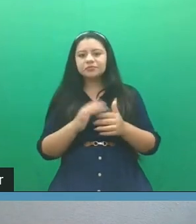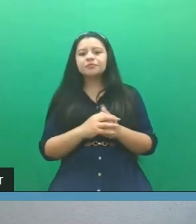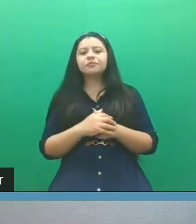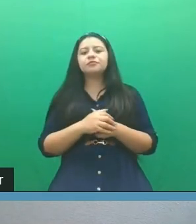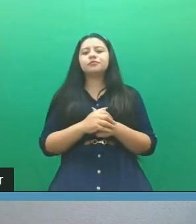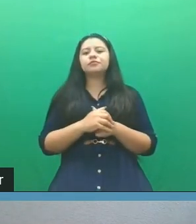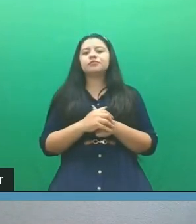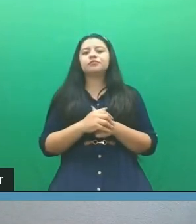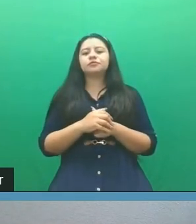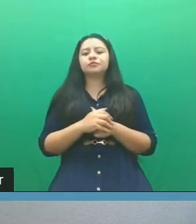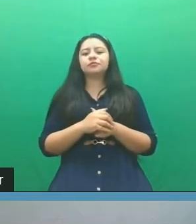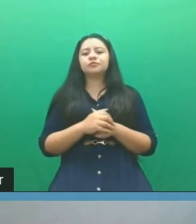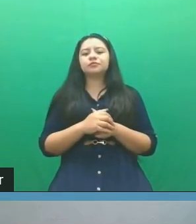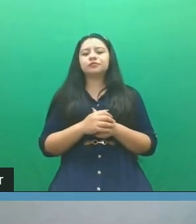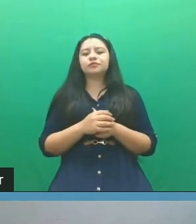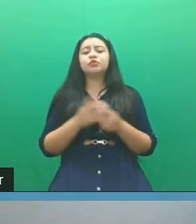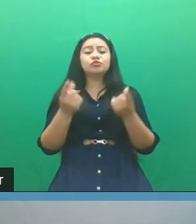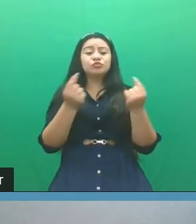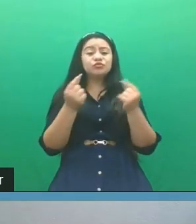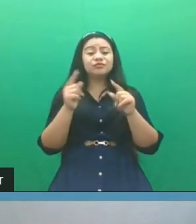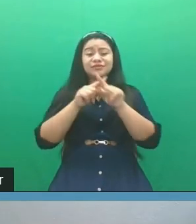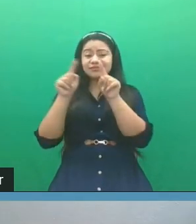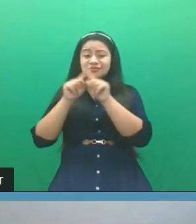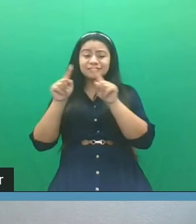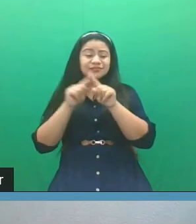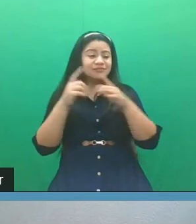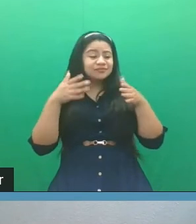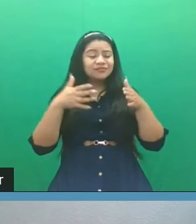and it can be done in a number of different ways. Cleveland Art Museum has done a great job